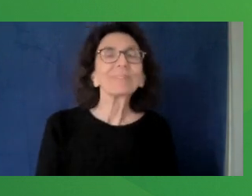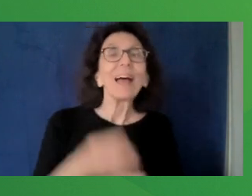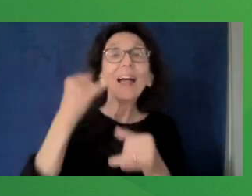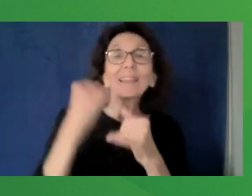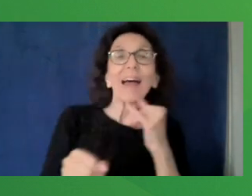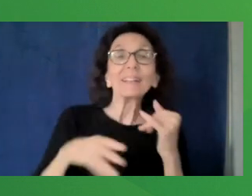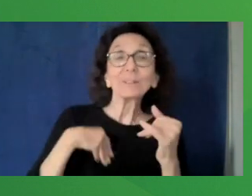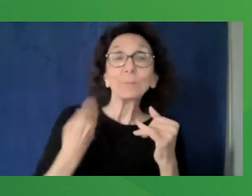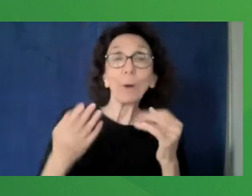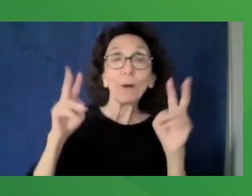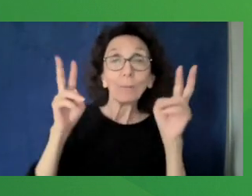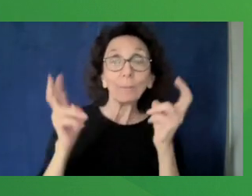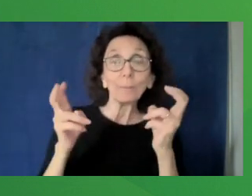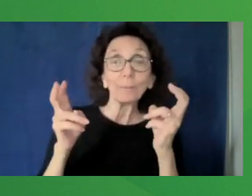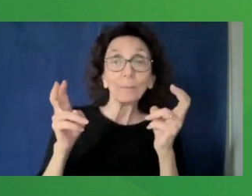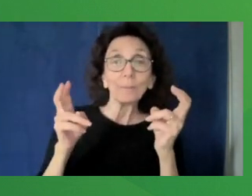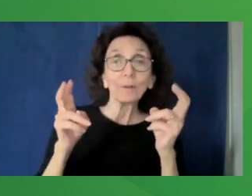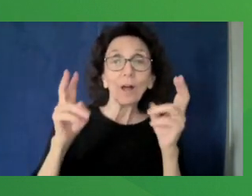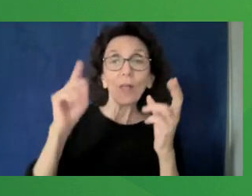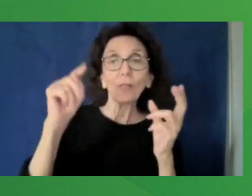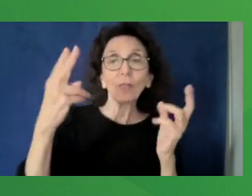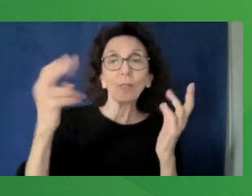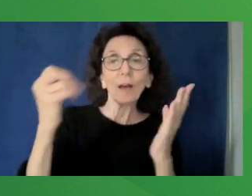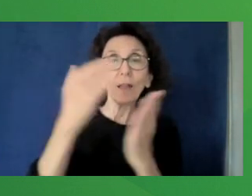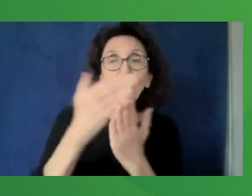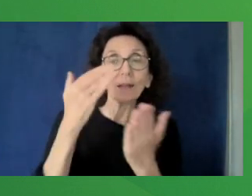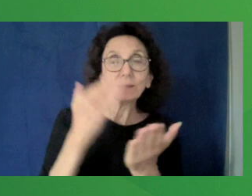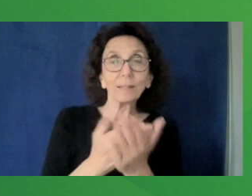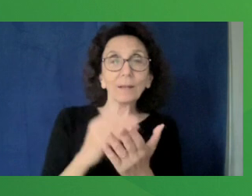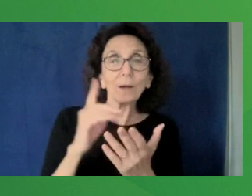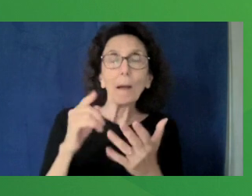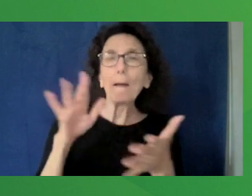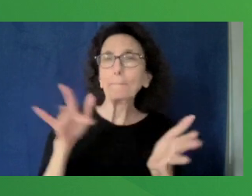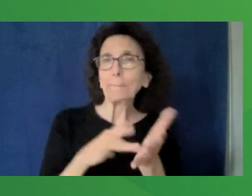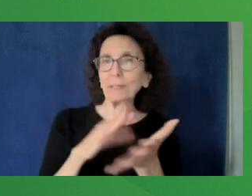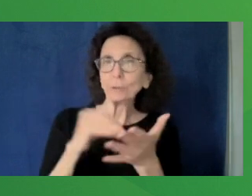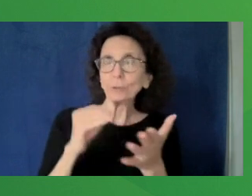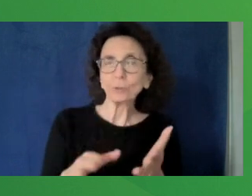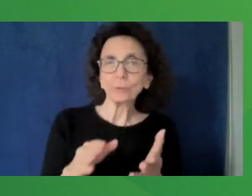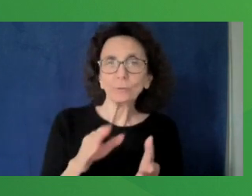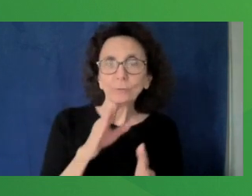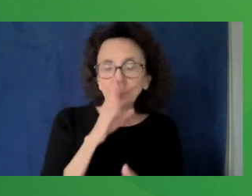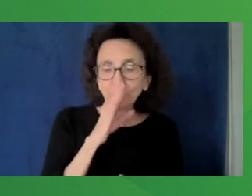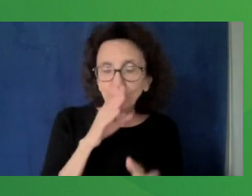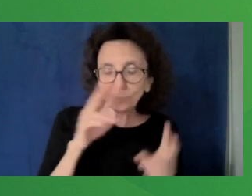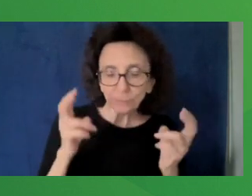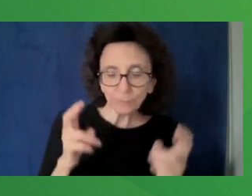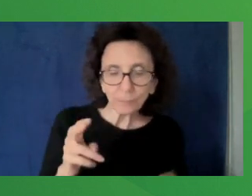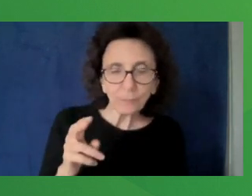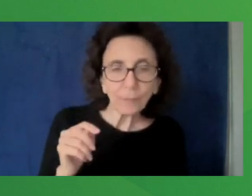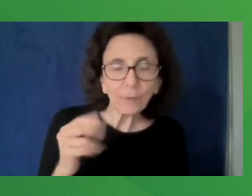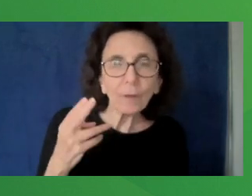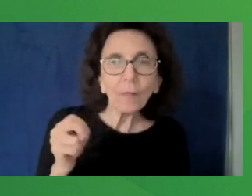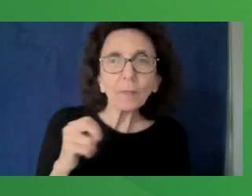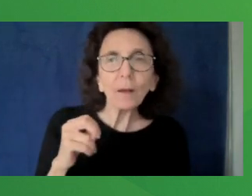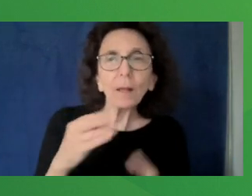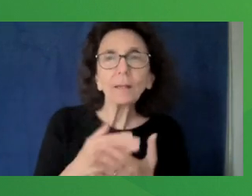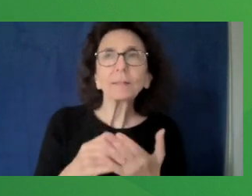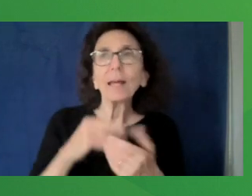is going to be the lesson. And this is done by one of my male students. The lesson. Nature and man combined, a